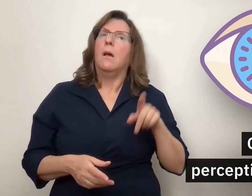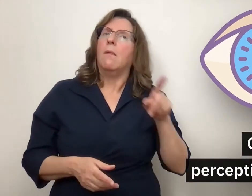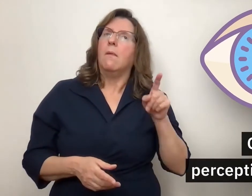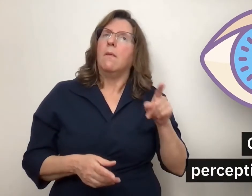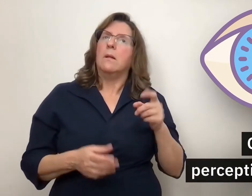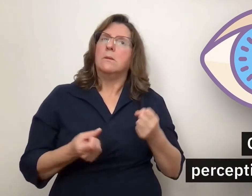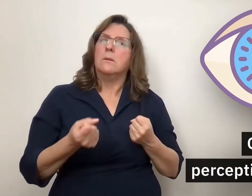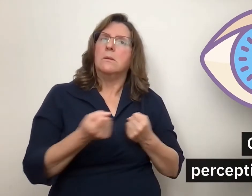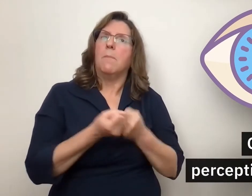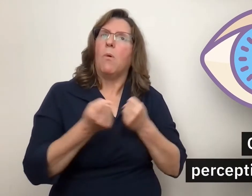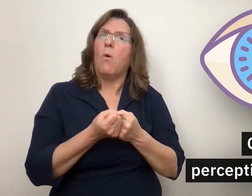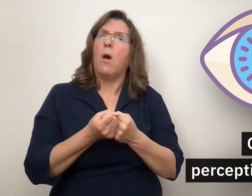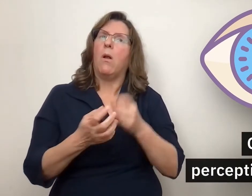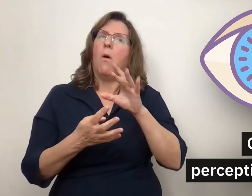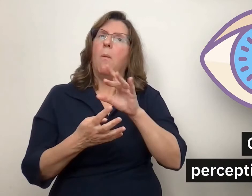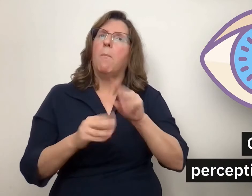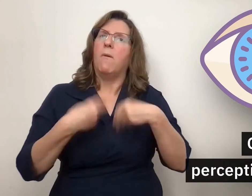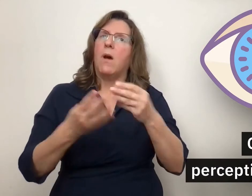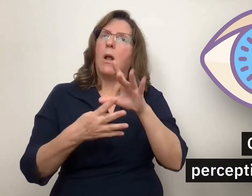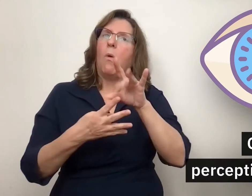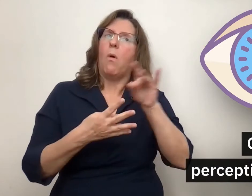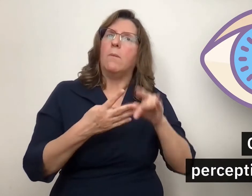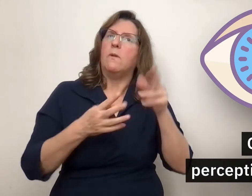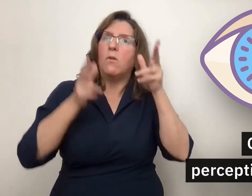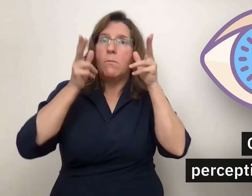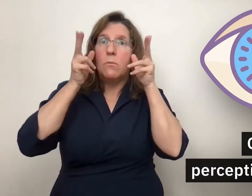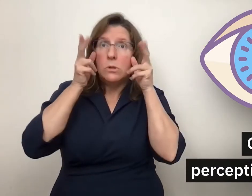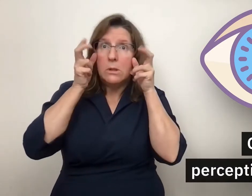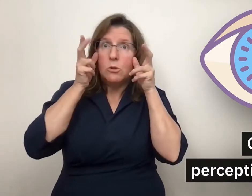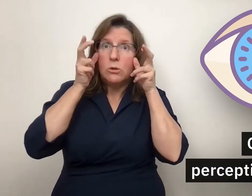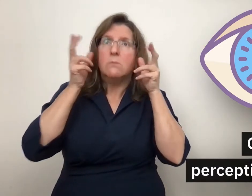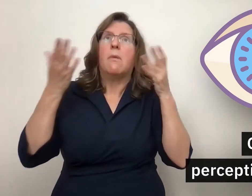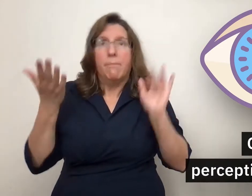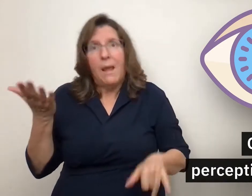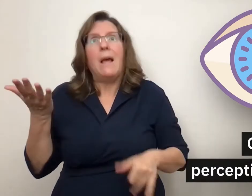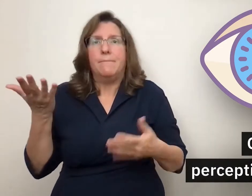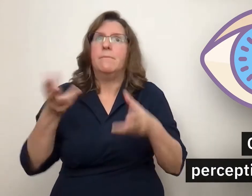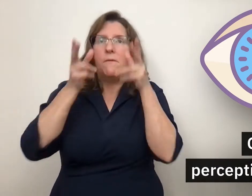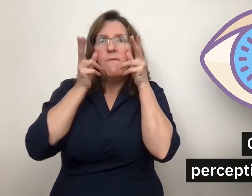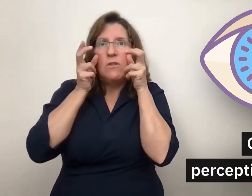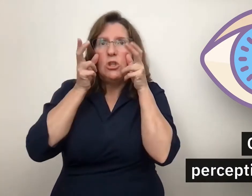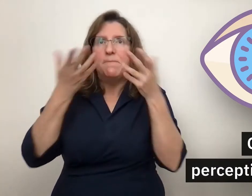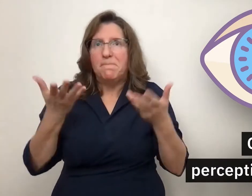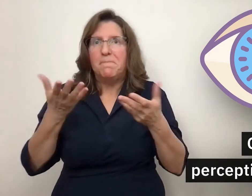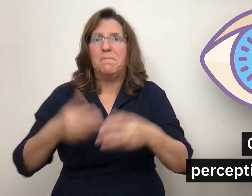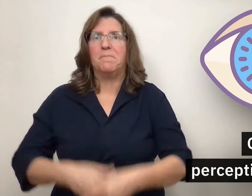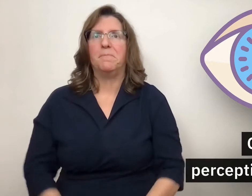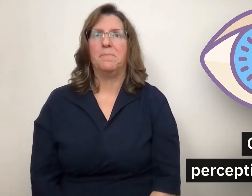The learning environment should provide learning options through various senses, emphasizing visual options. 0:04:31.520,1193:02:47.295 As well, language options should be part of the environment - including sign language.